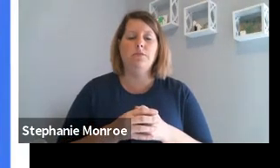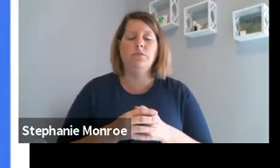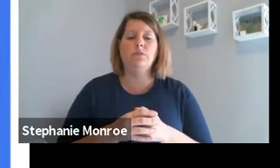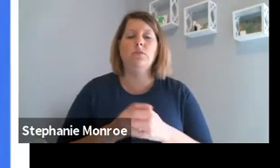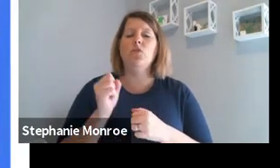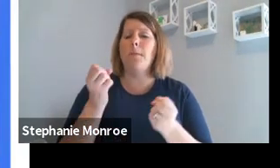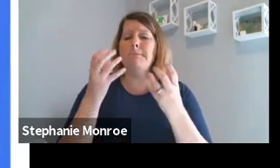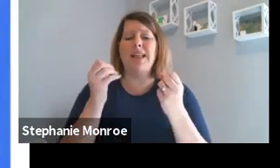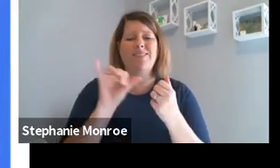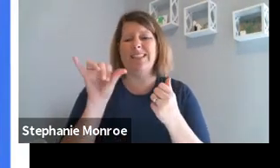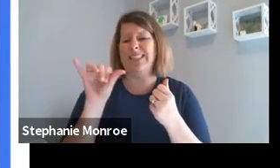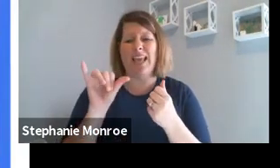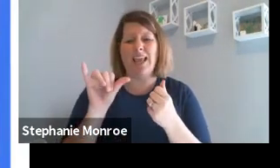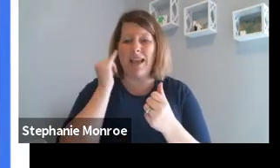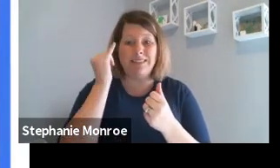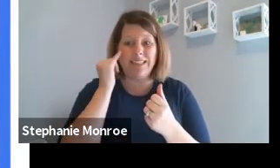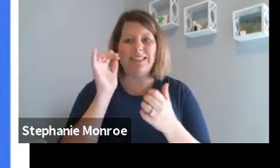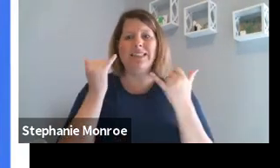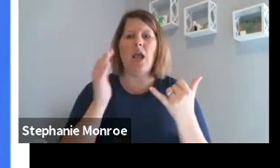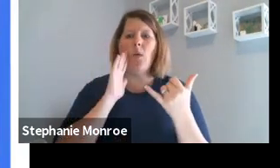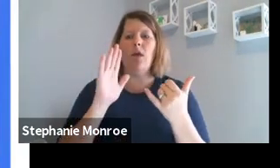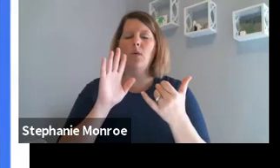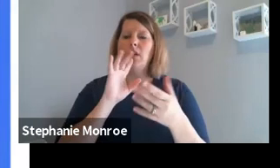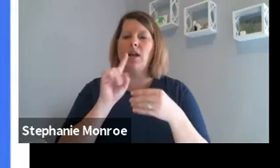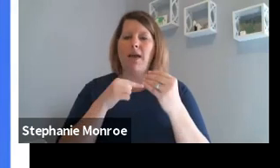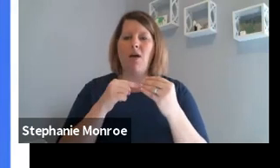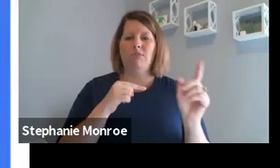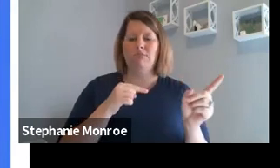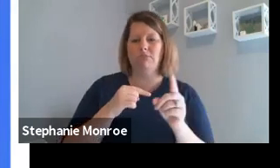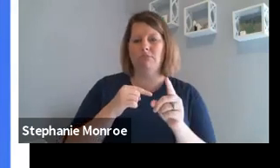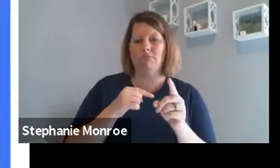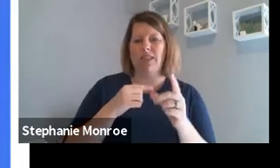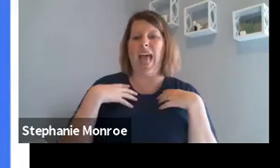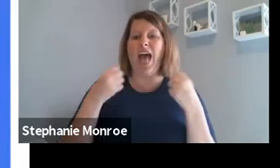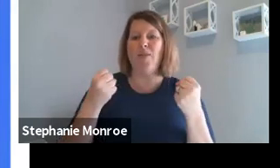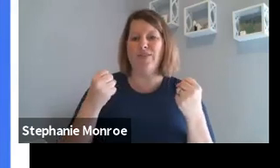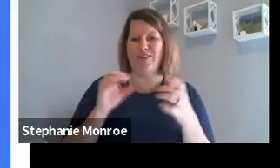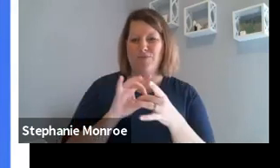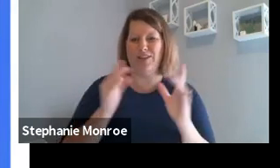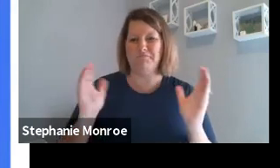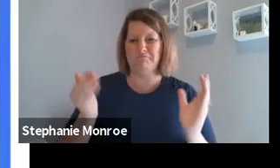that I mentioned before, now we're going to address the elements of a healthy relationship.